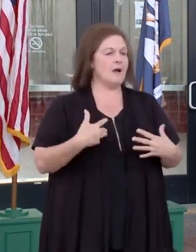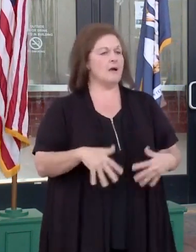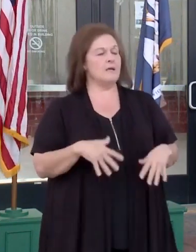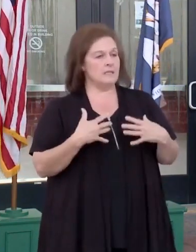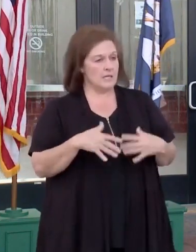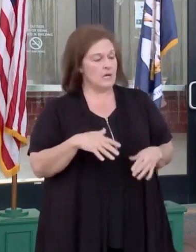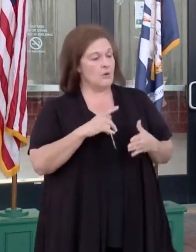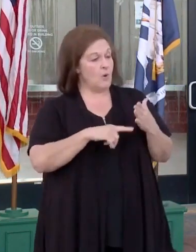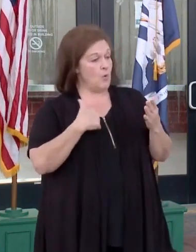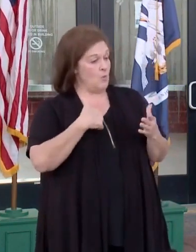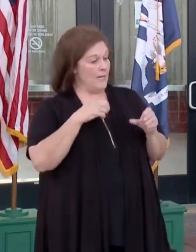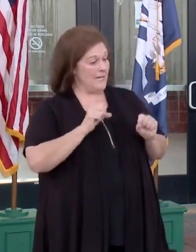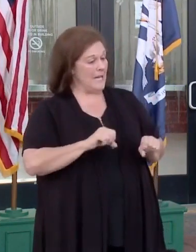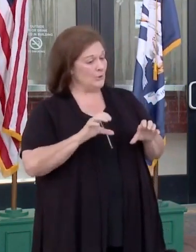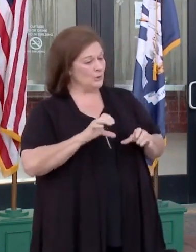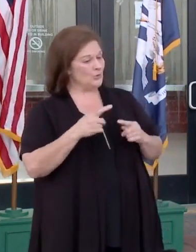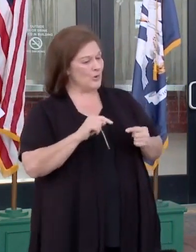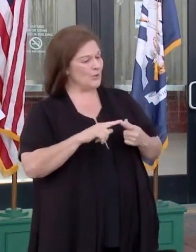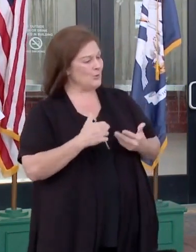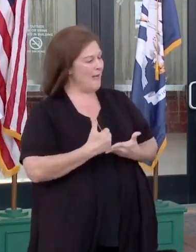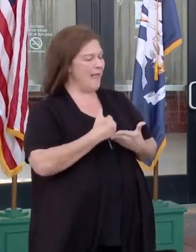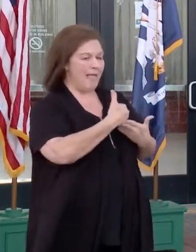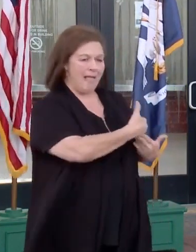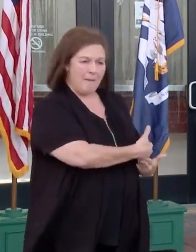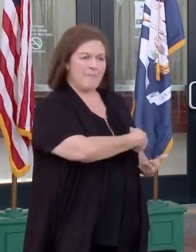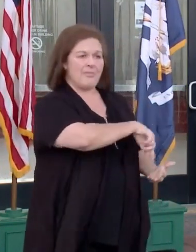do to try to just alleviate some of that pressure off of our hospital